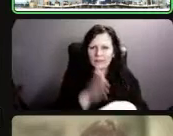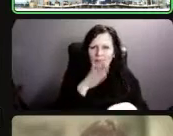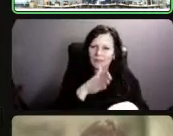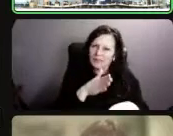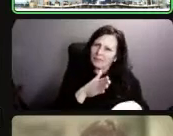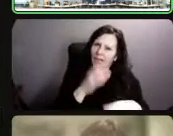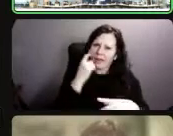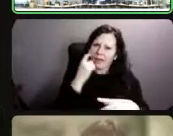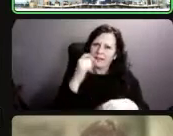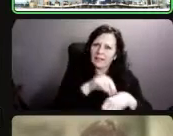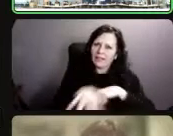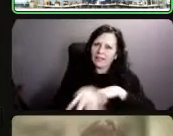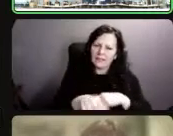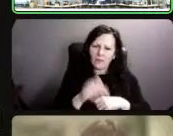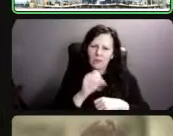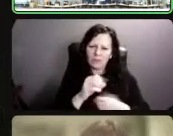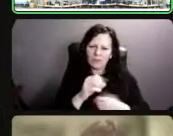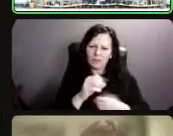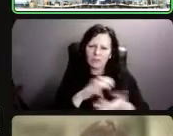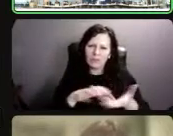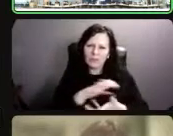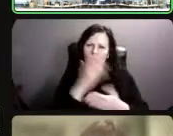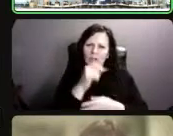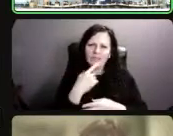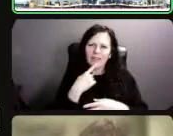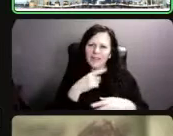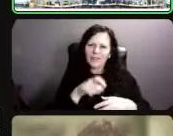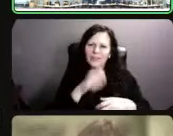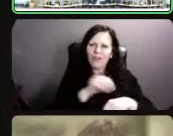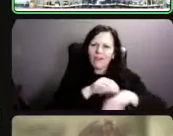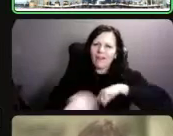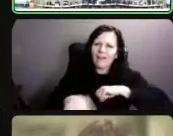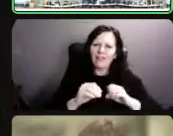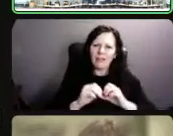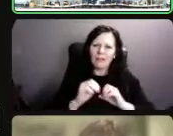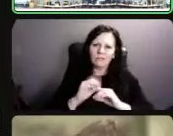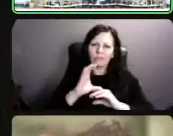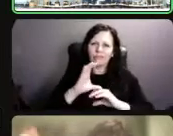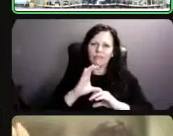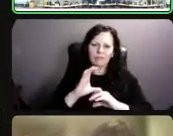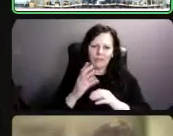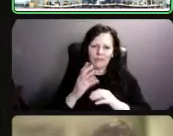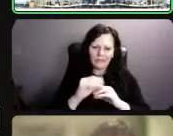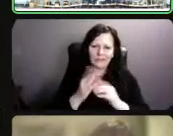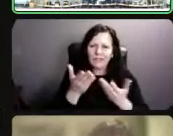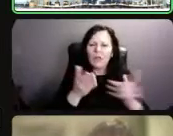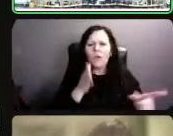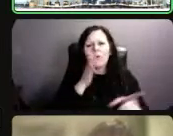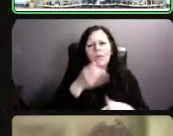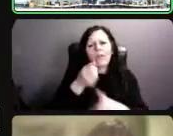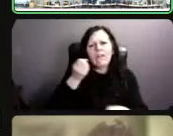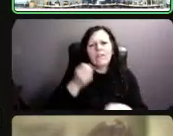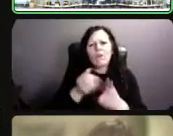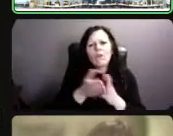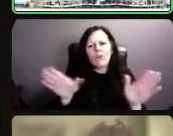THT'S NOT I MEAN THAT'S NOT AN INSIGNIFICANT NUMBER. SO I'M CONFUSED AS TO WHY